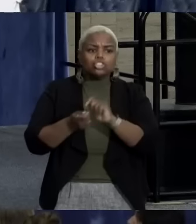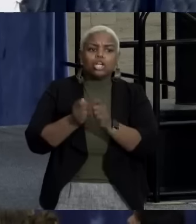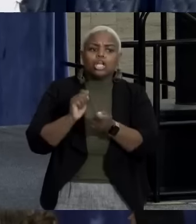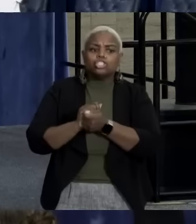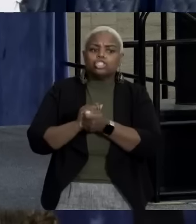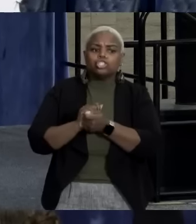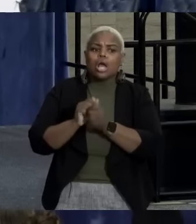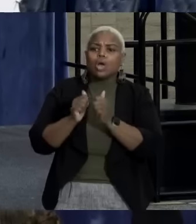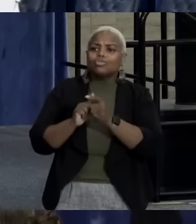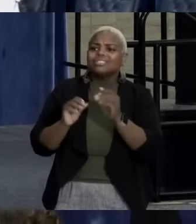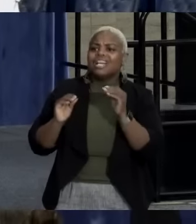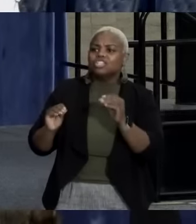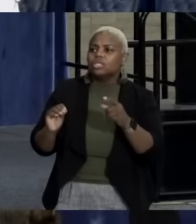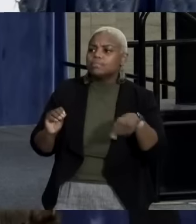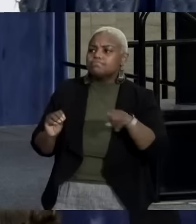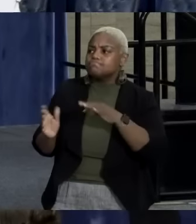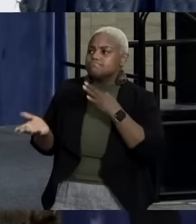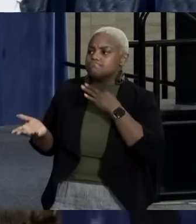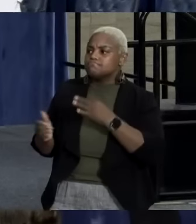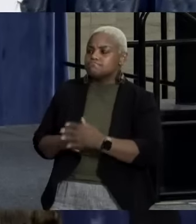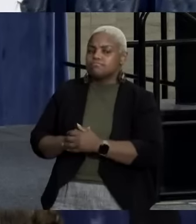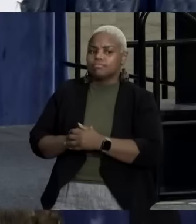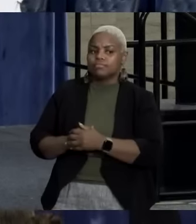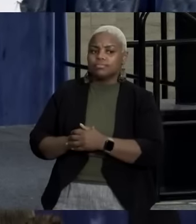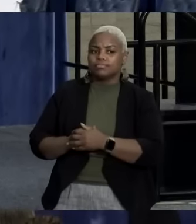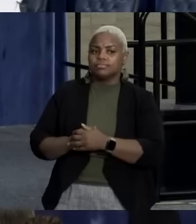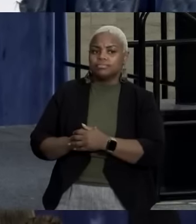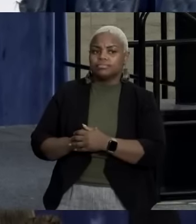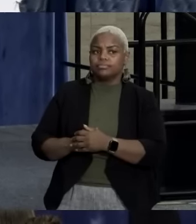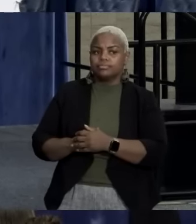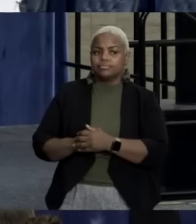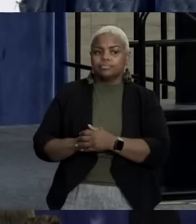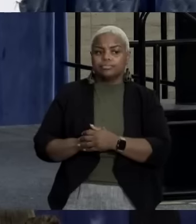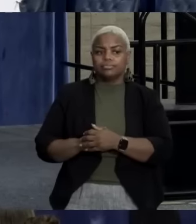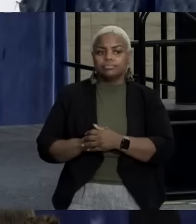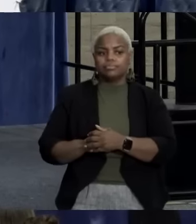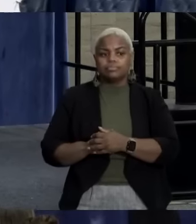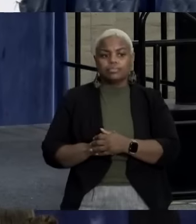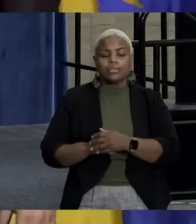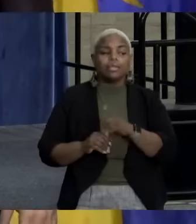Marty Makary: Rachel, do you want to say something? Rachel Rubin: So, this is so important, because in 2019 the